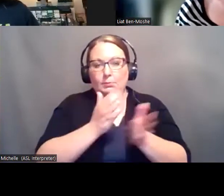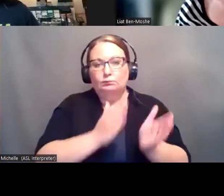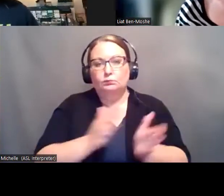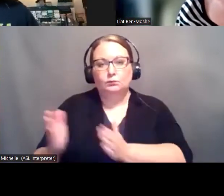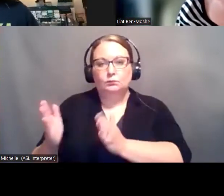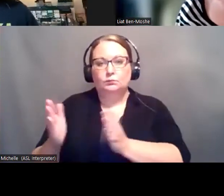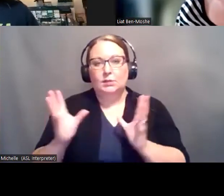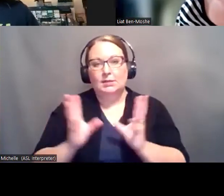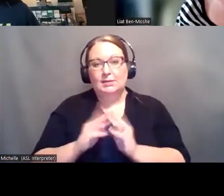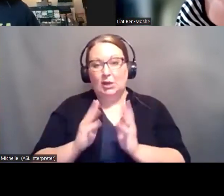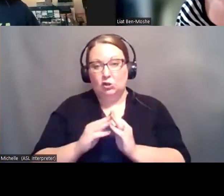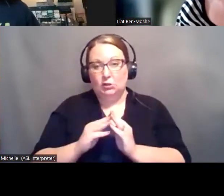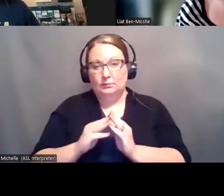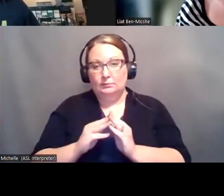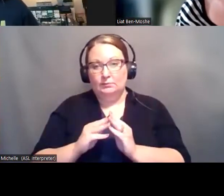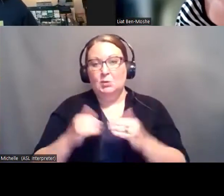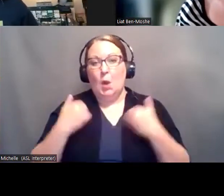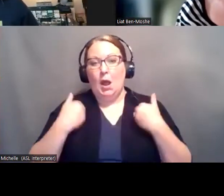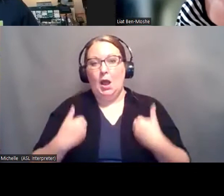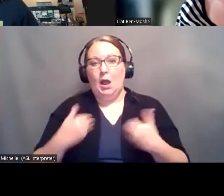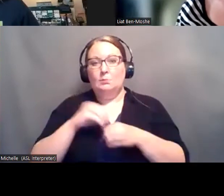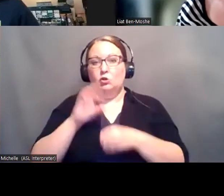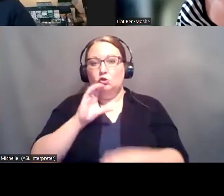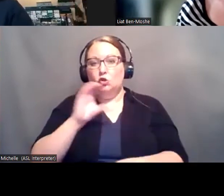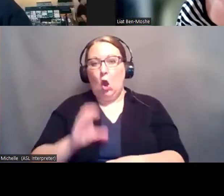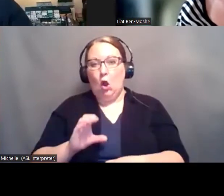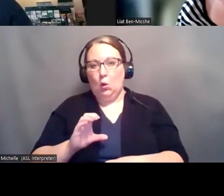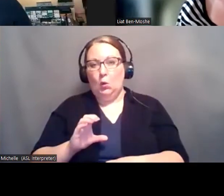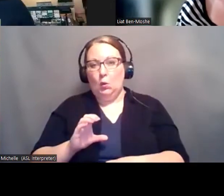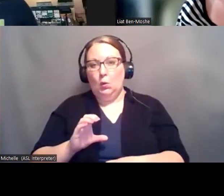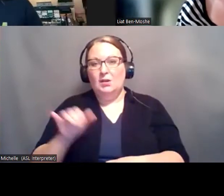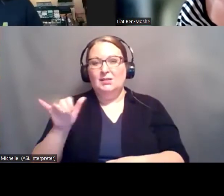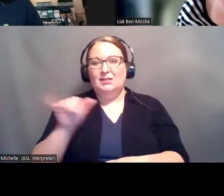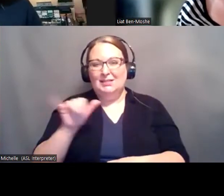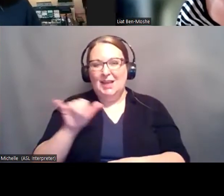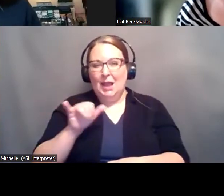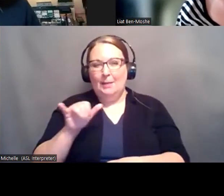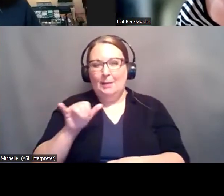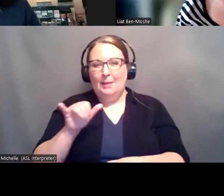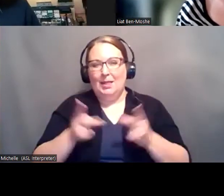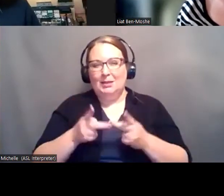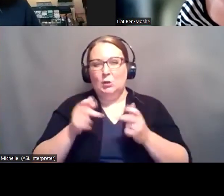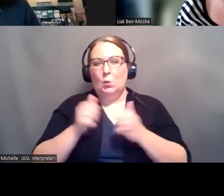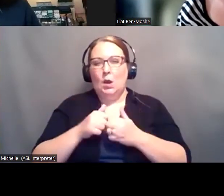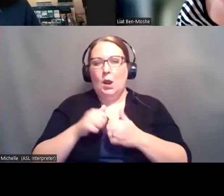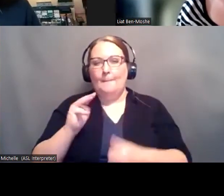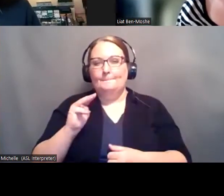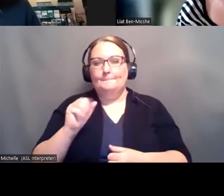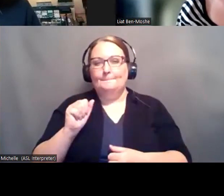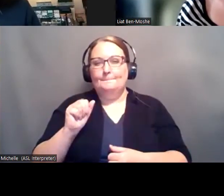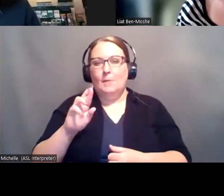So I'm in Chicago, it's the same place as Margaret, same land acknowledgement.